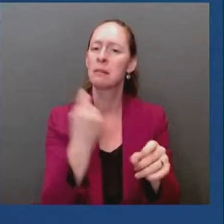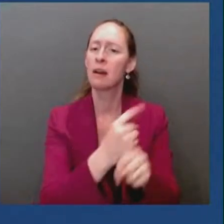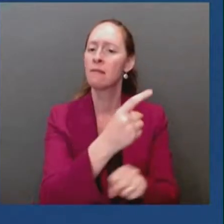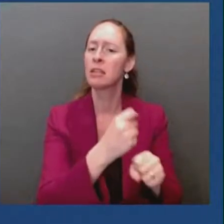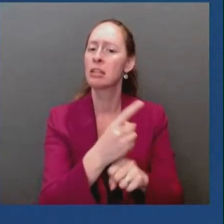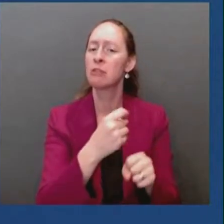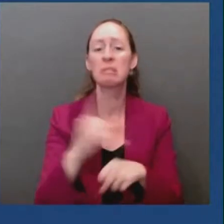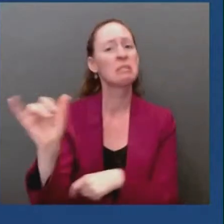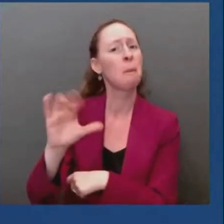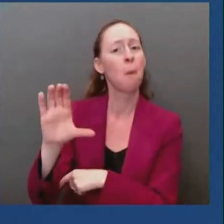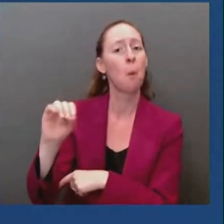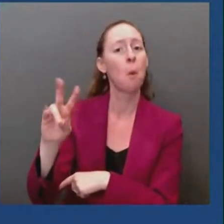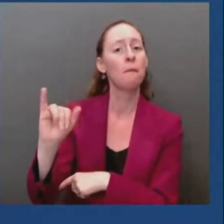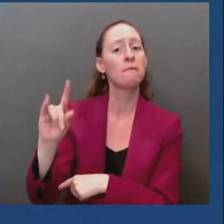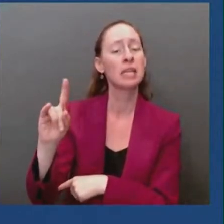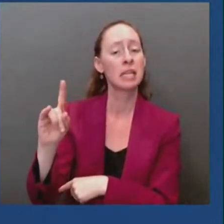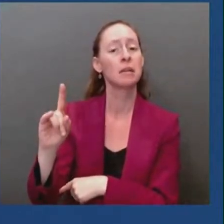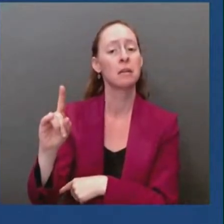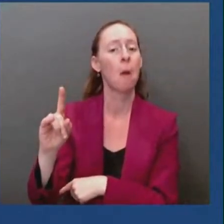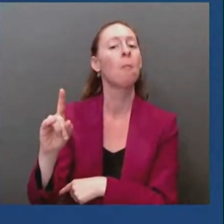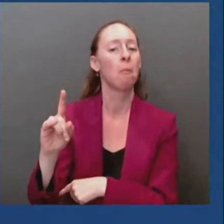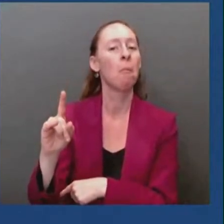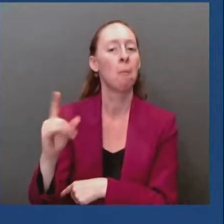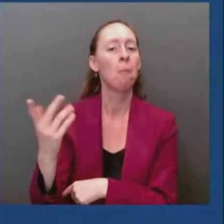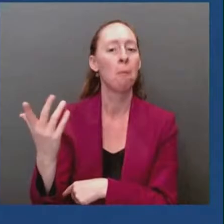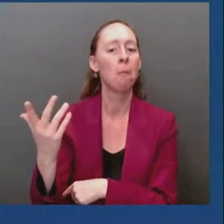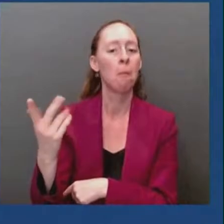COULD AVERT 100,000 HOSPITALIZATIONS.